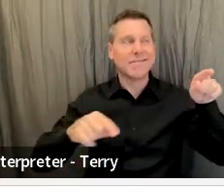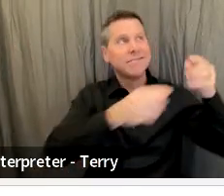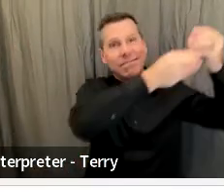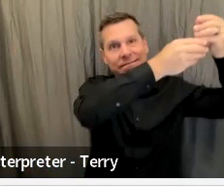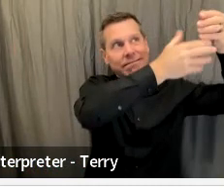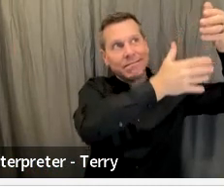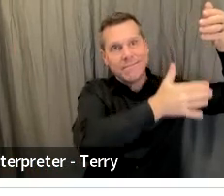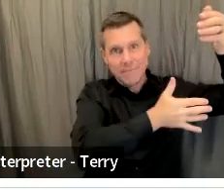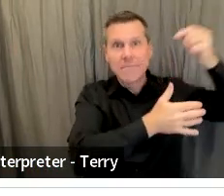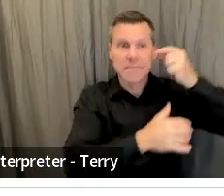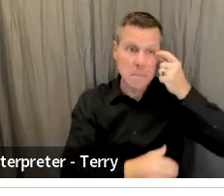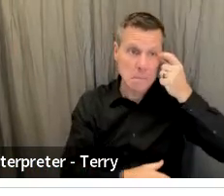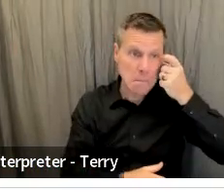and then